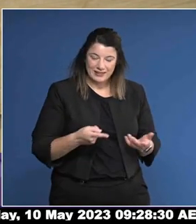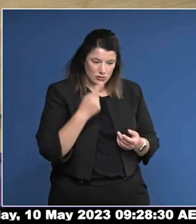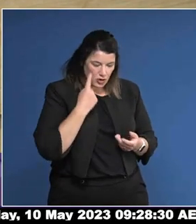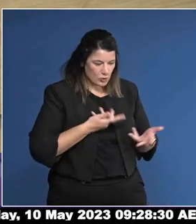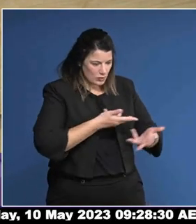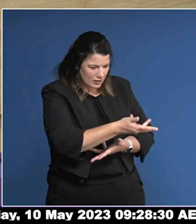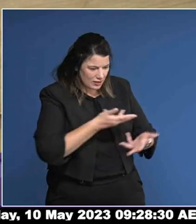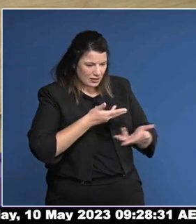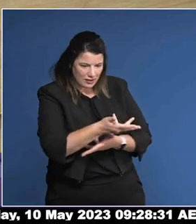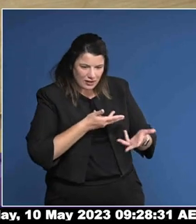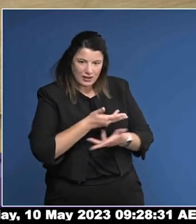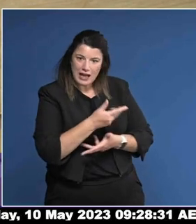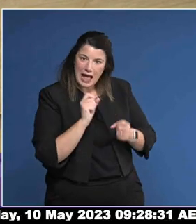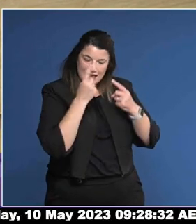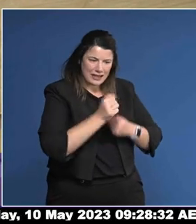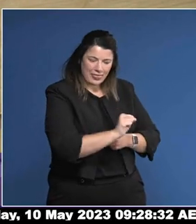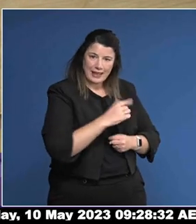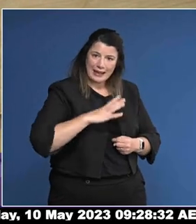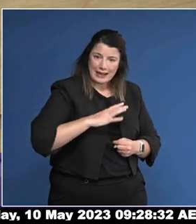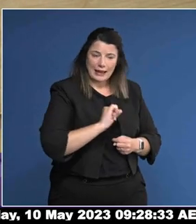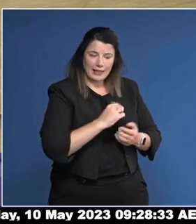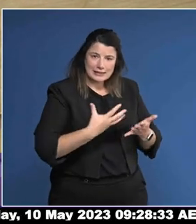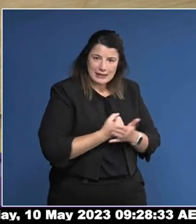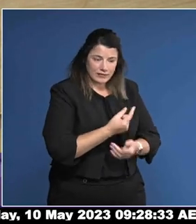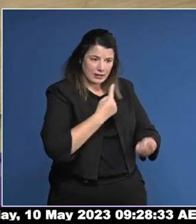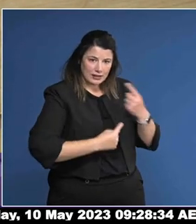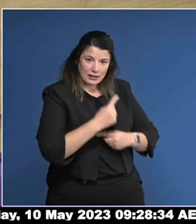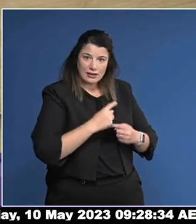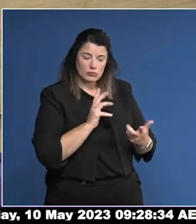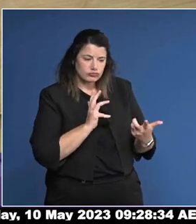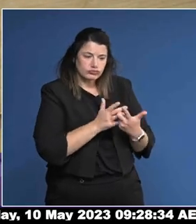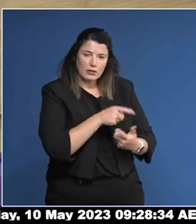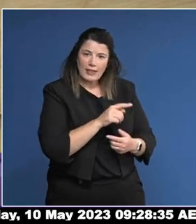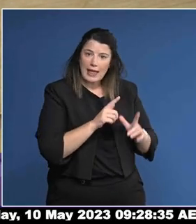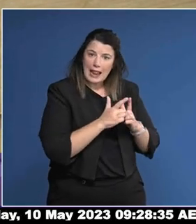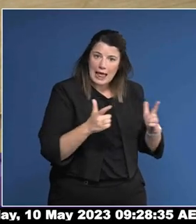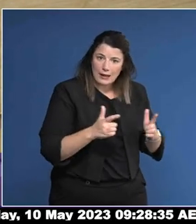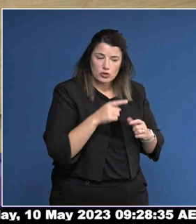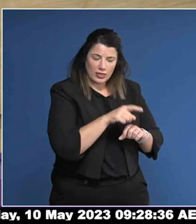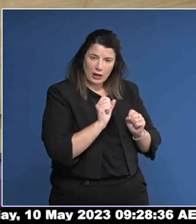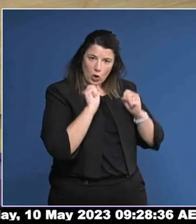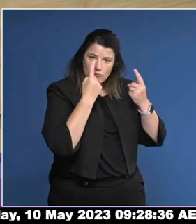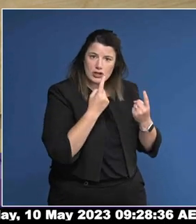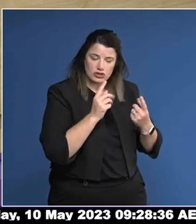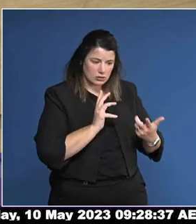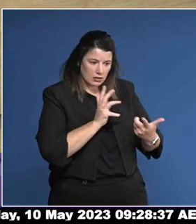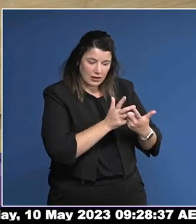that's appropriate to their level of language, their level of comprehension and their level of engagement. DR CRAWFORD: Yes.